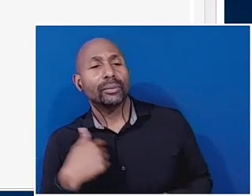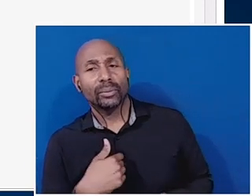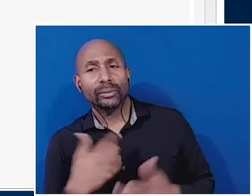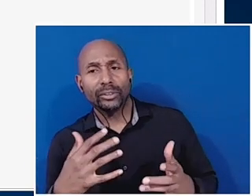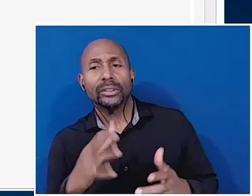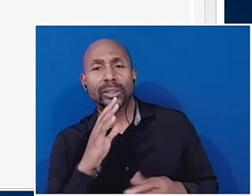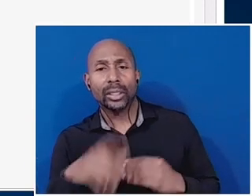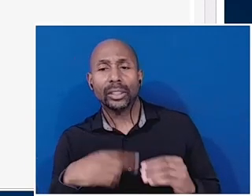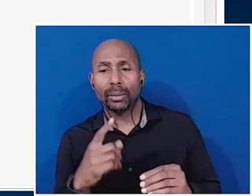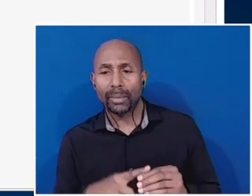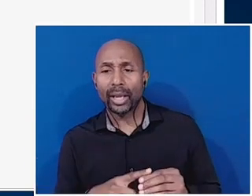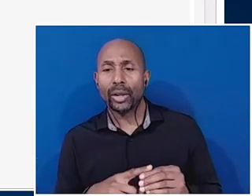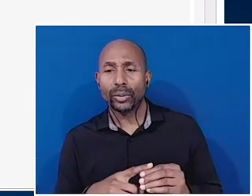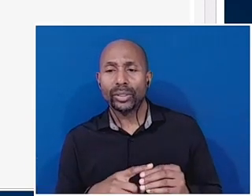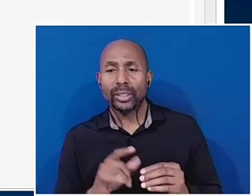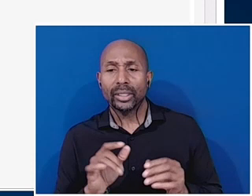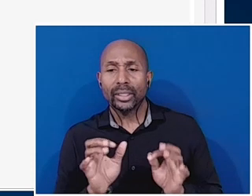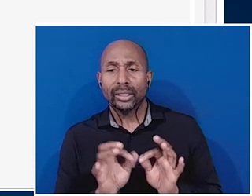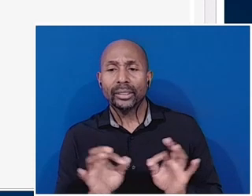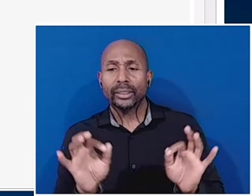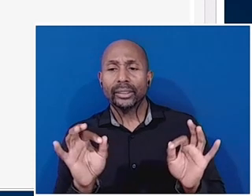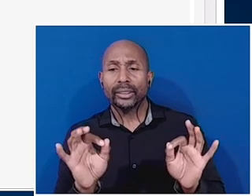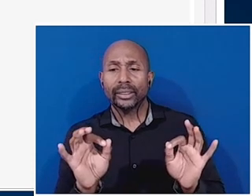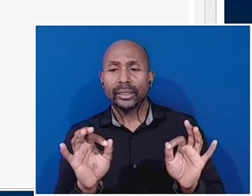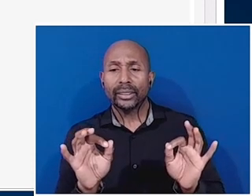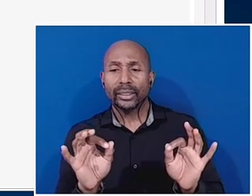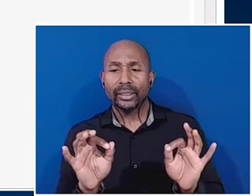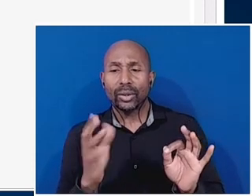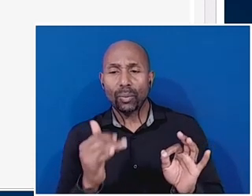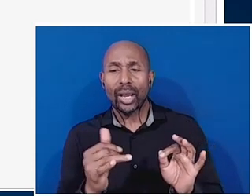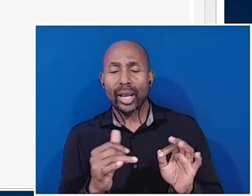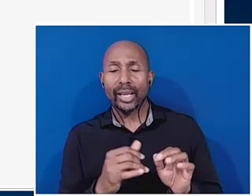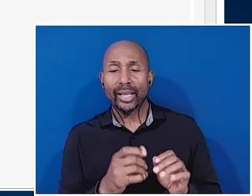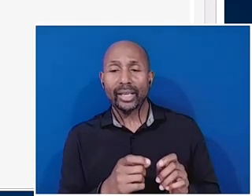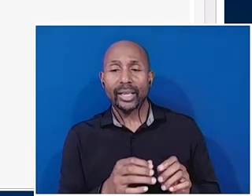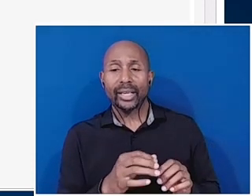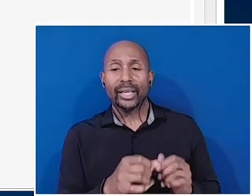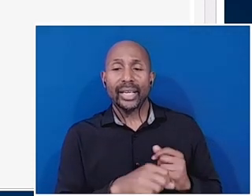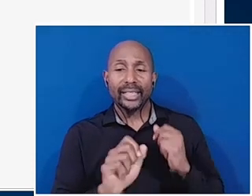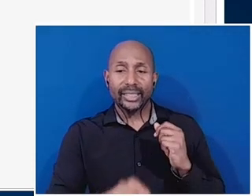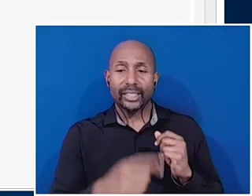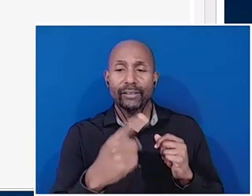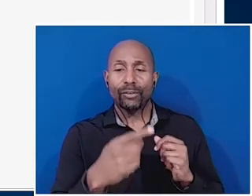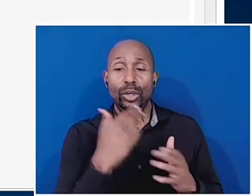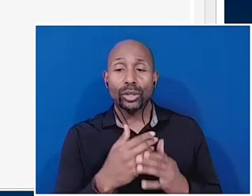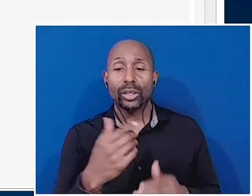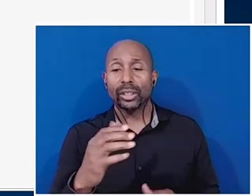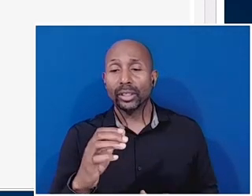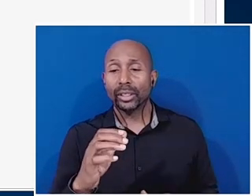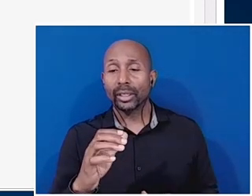criticalness of extensions for good cause, the reasons that they're giving. Again, I think for us, it's just getting